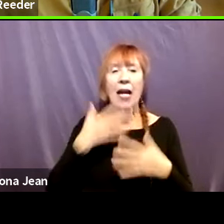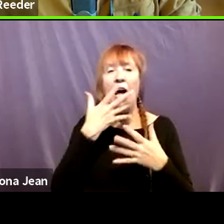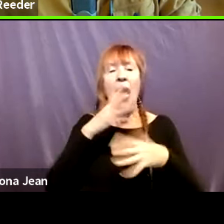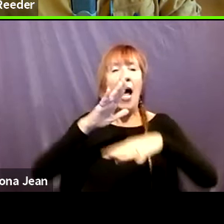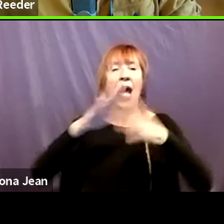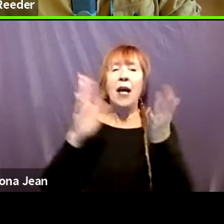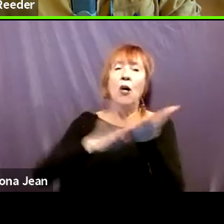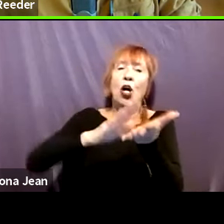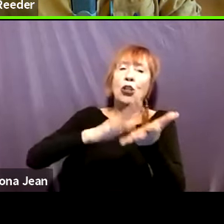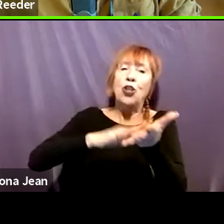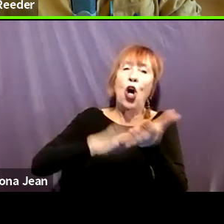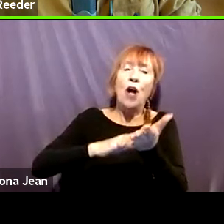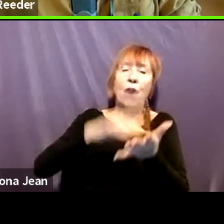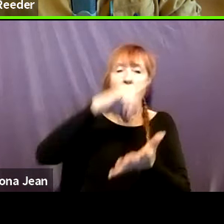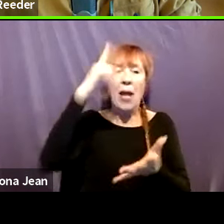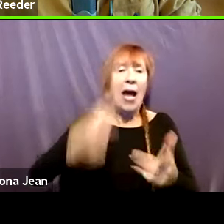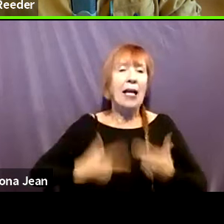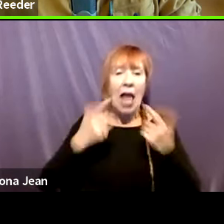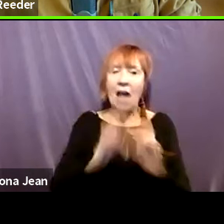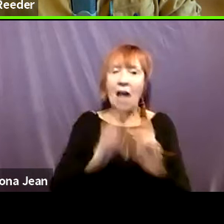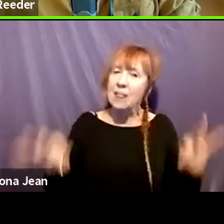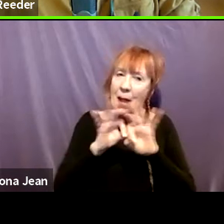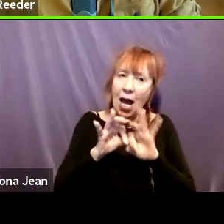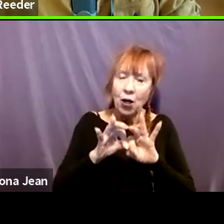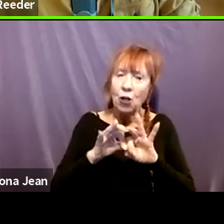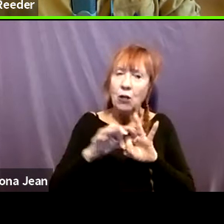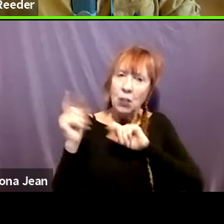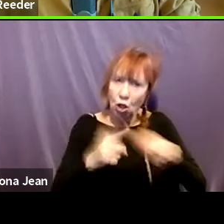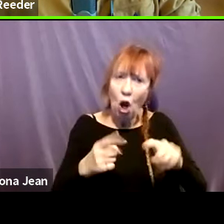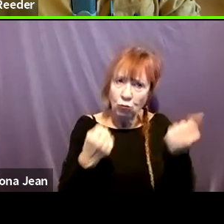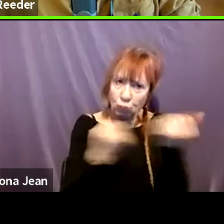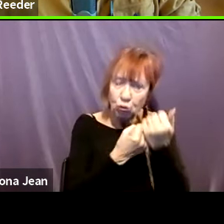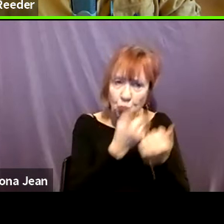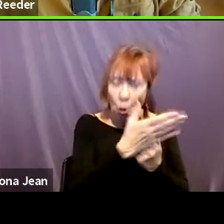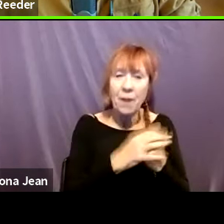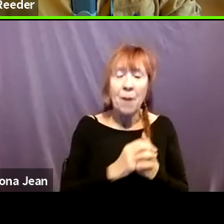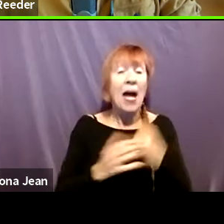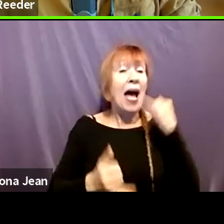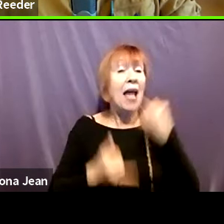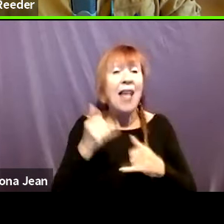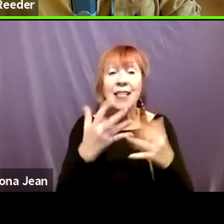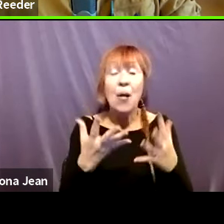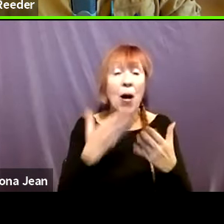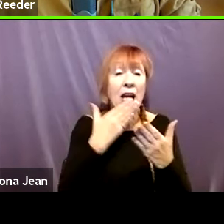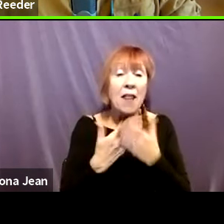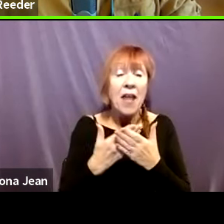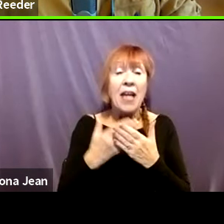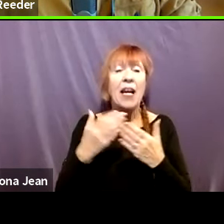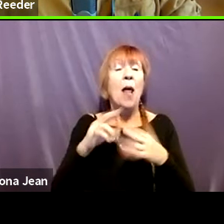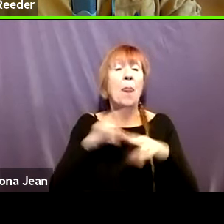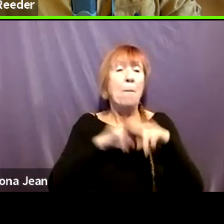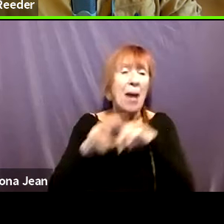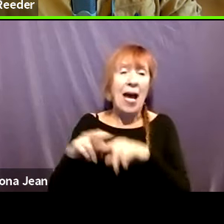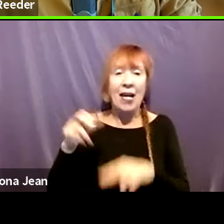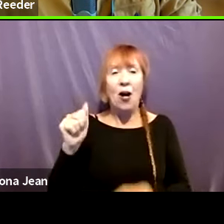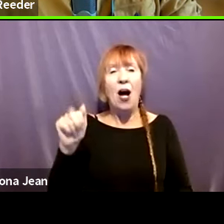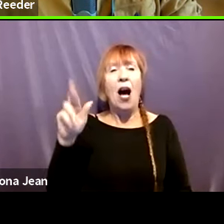Look 'em up, donate. And then, last but not least, wanna thank our panel: Amani Walker, Lee Sung Jin,